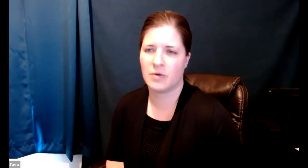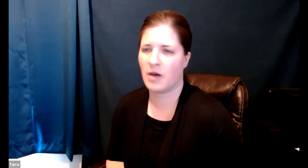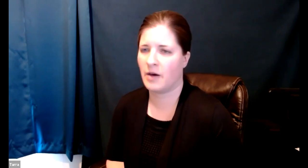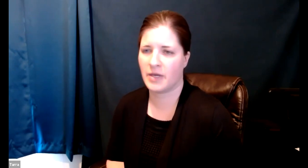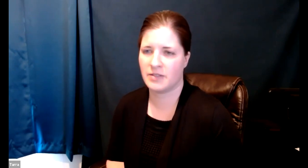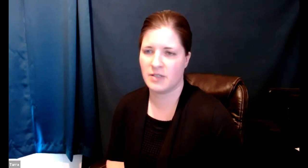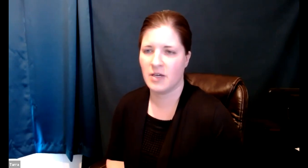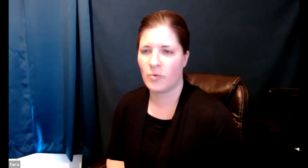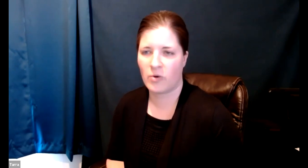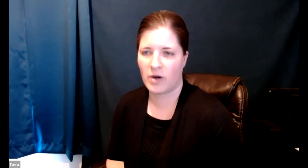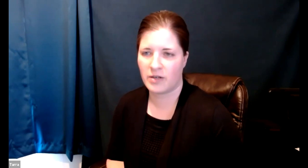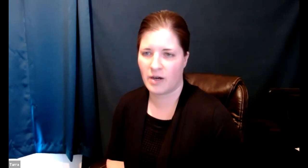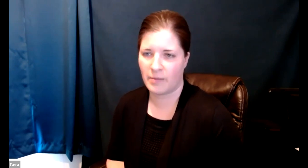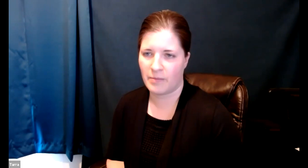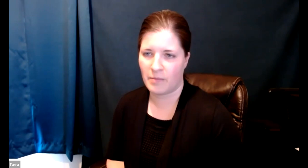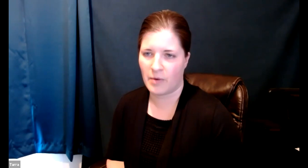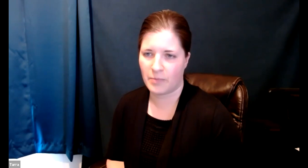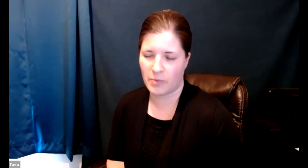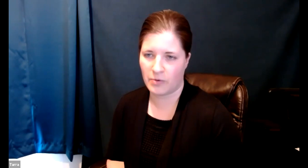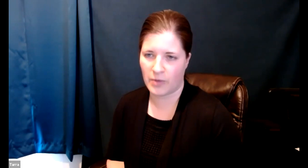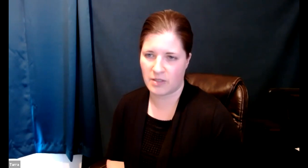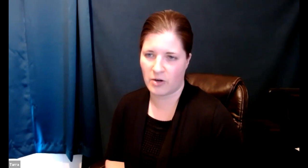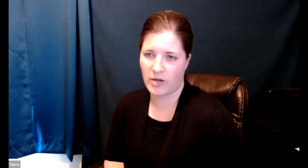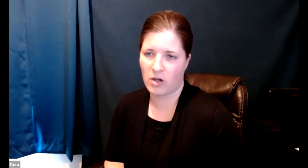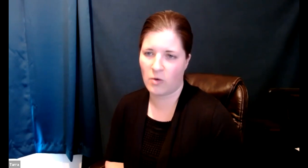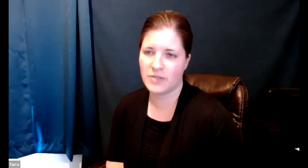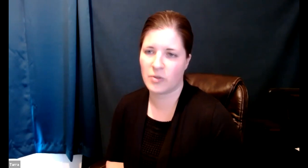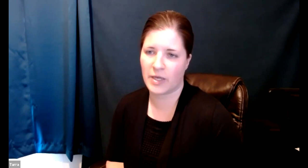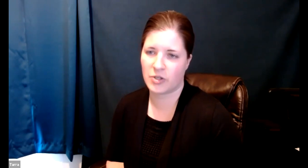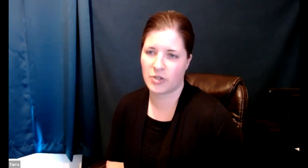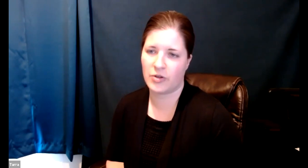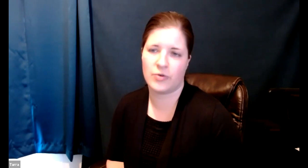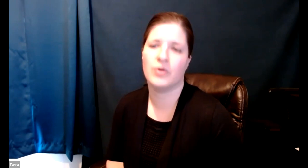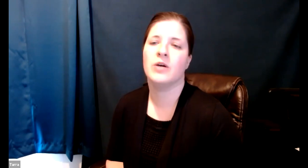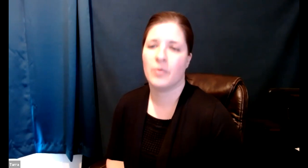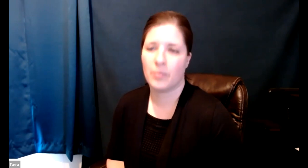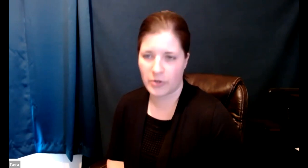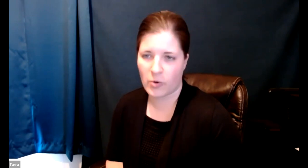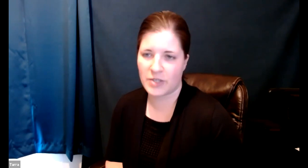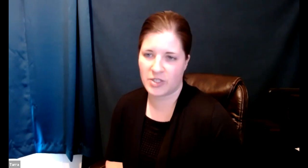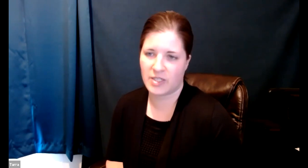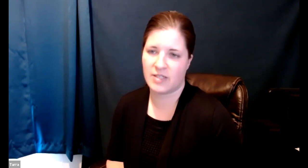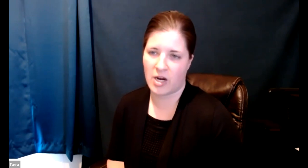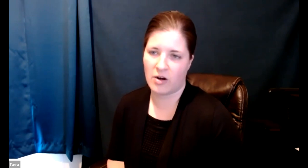sure you post questions and you'll see Katy on there. If you have any questions because